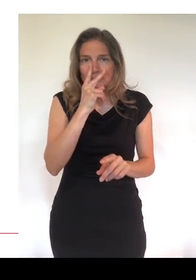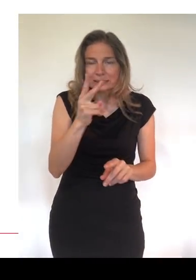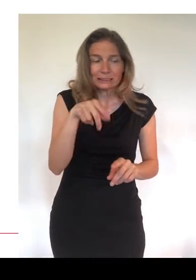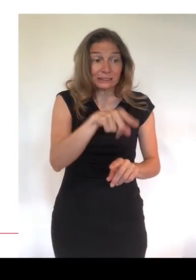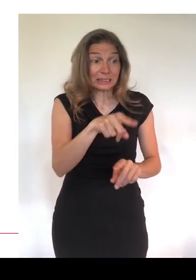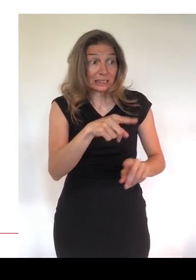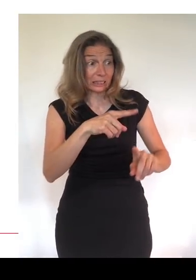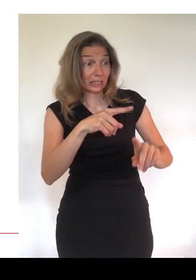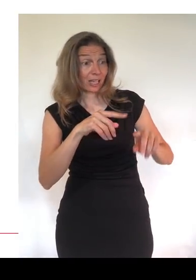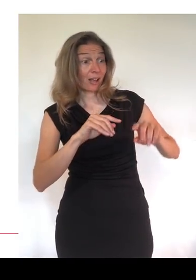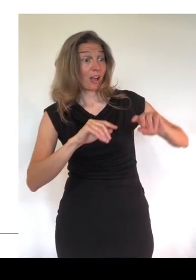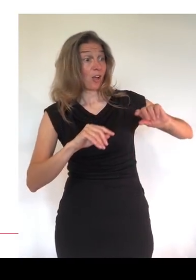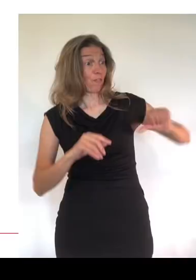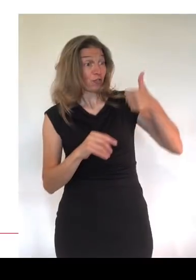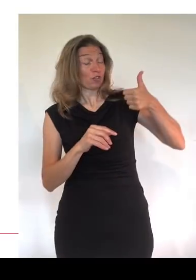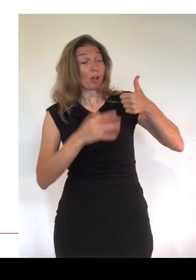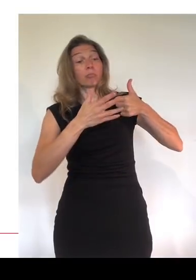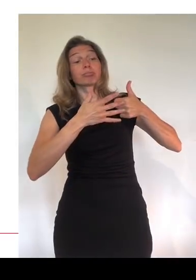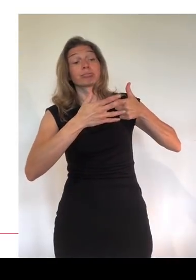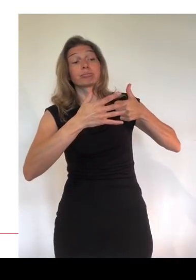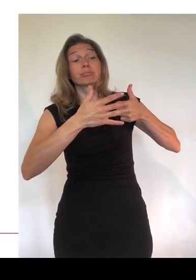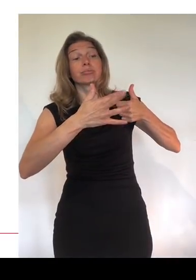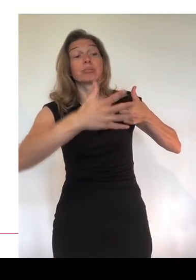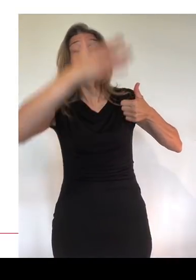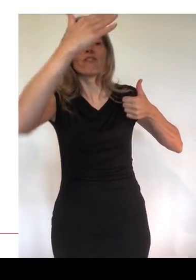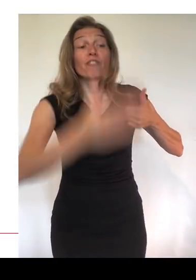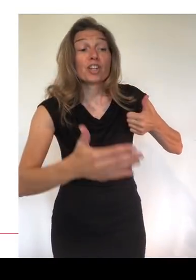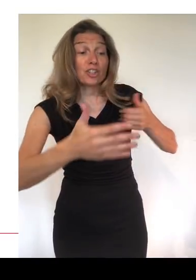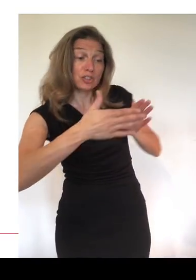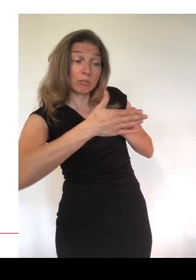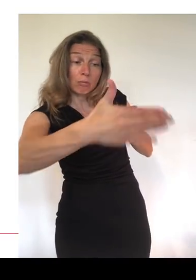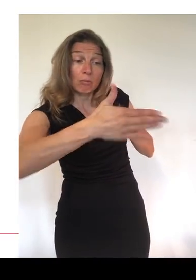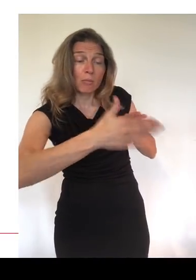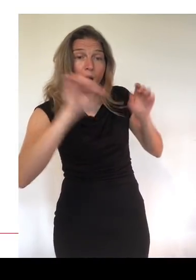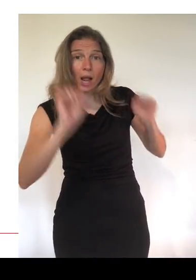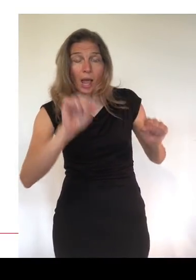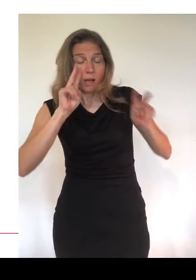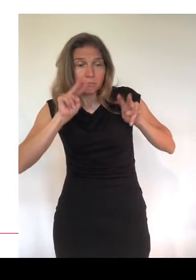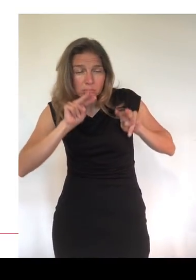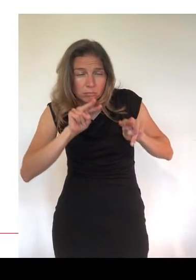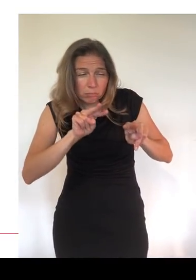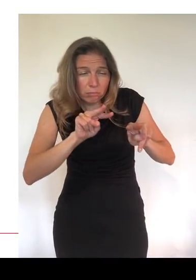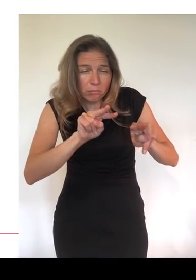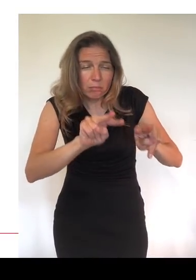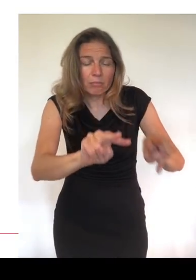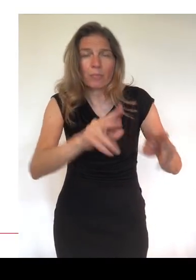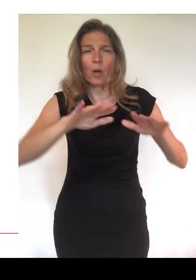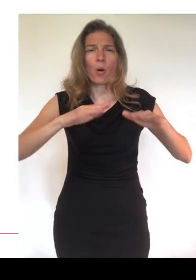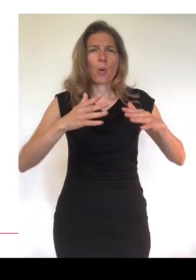different than marking assessing grading children and I think it's really